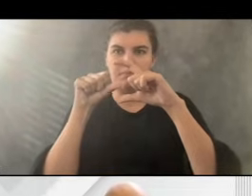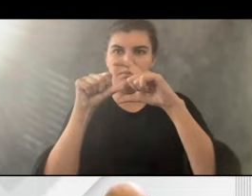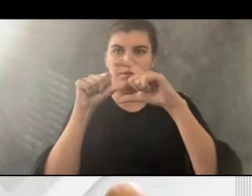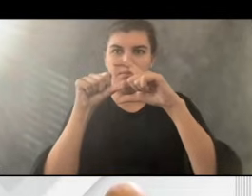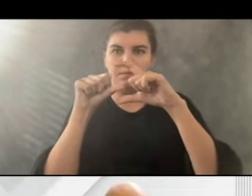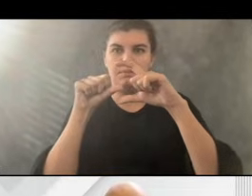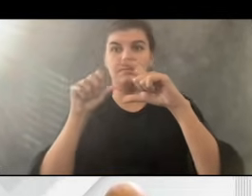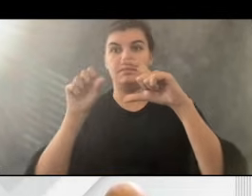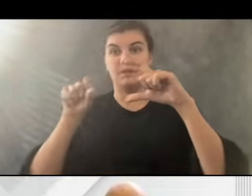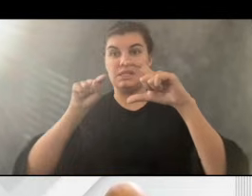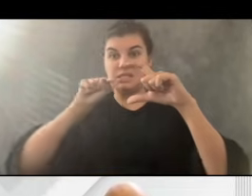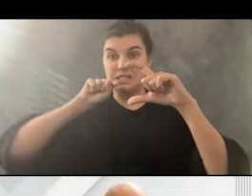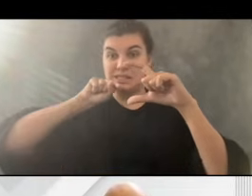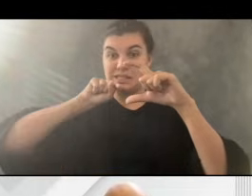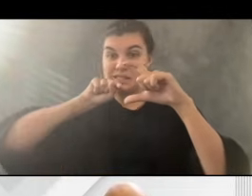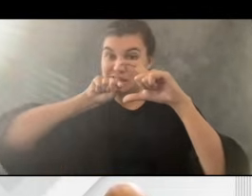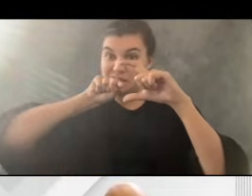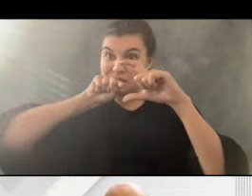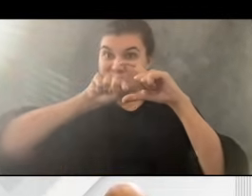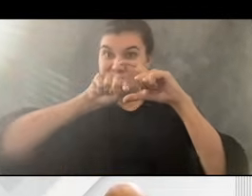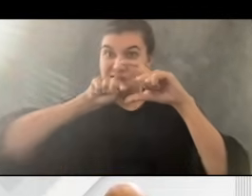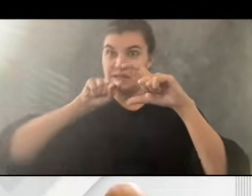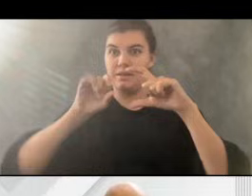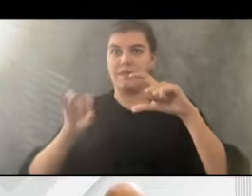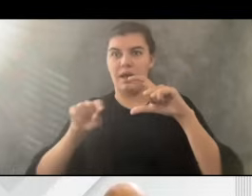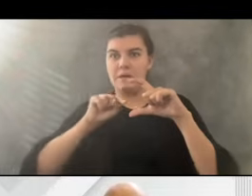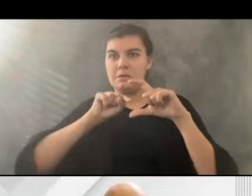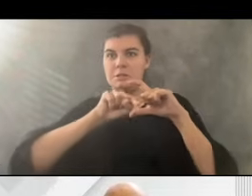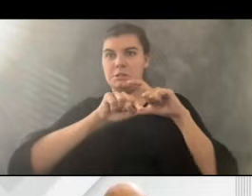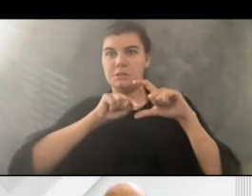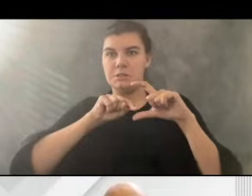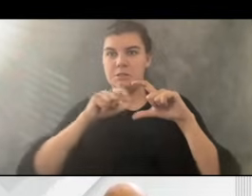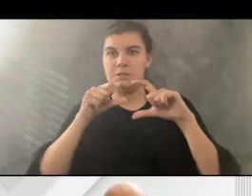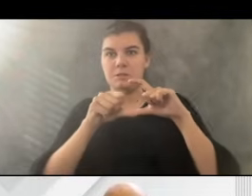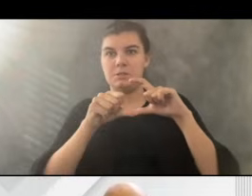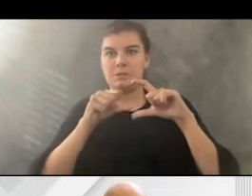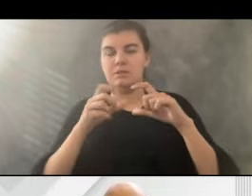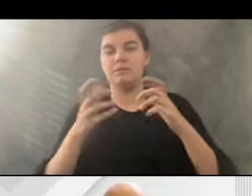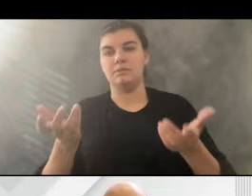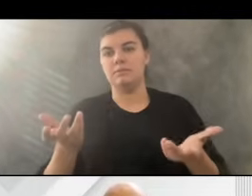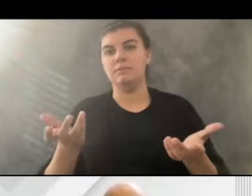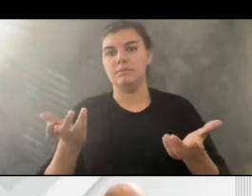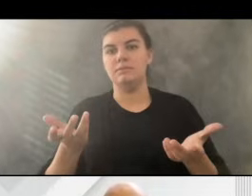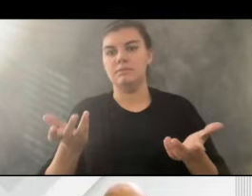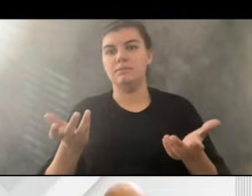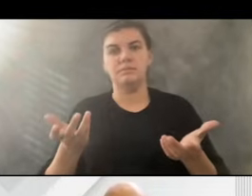one finger in there to get to push the button. Those are considered to be inaccessible and